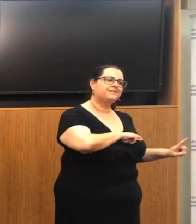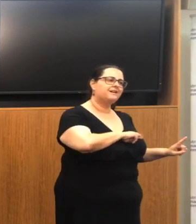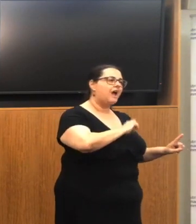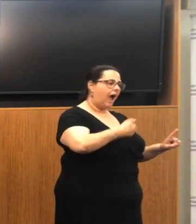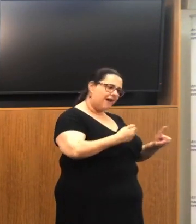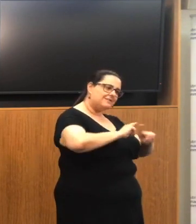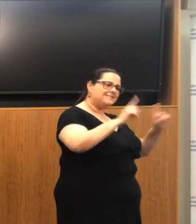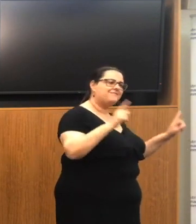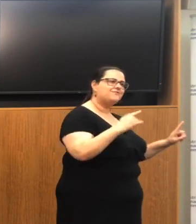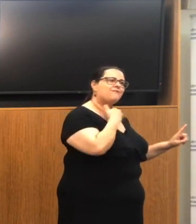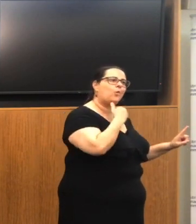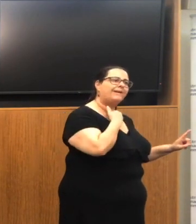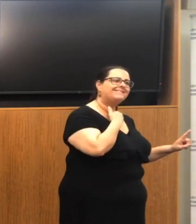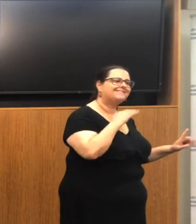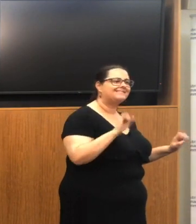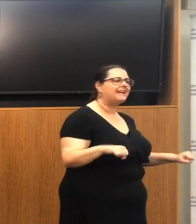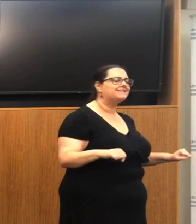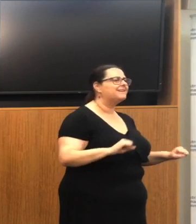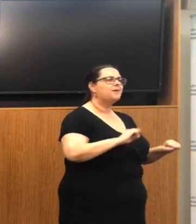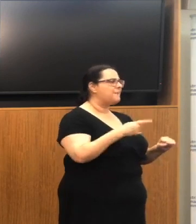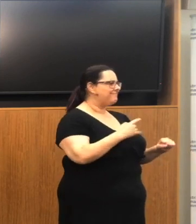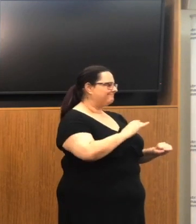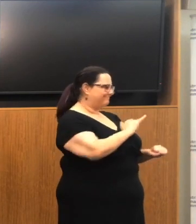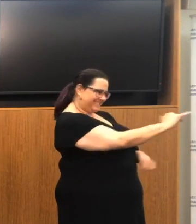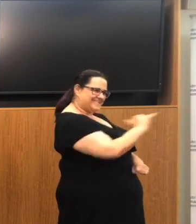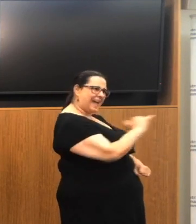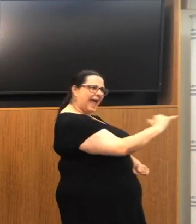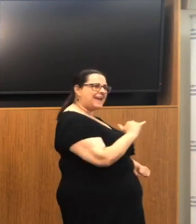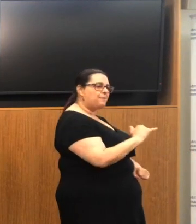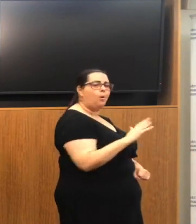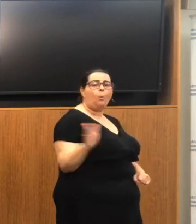I want the same, every refugee wants the same thing